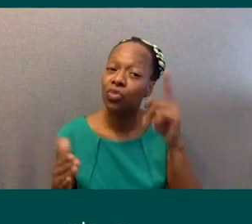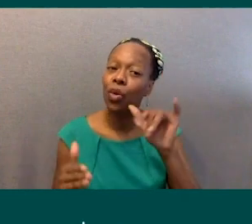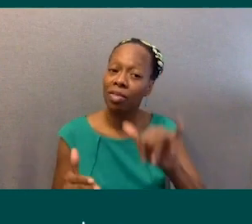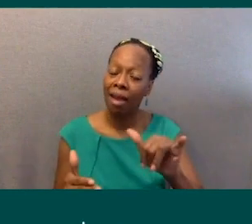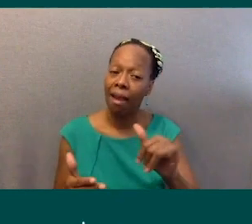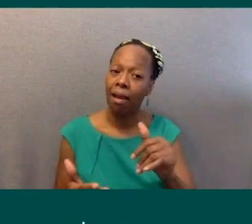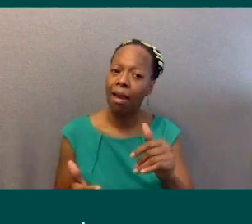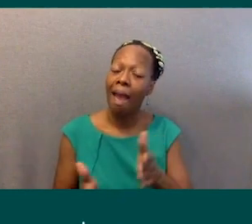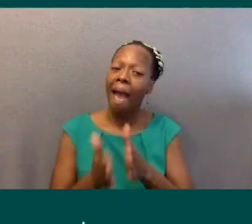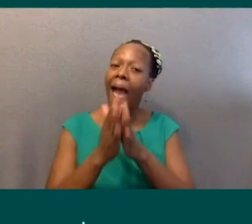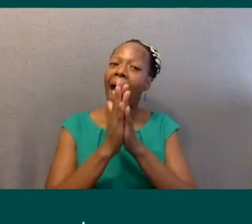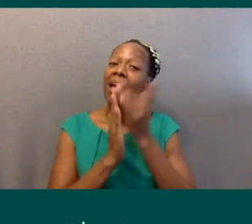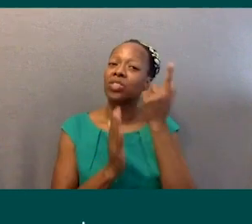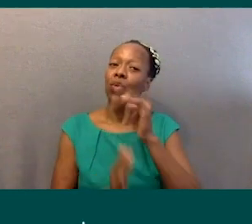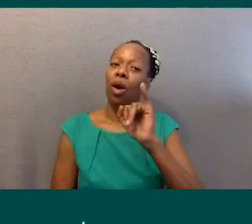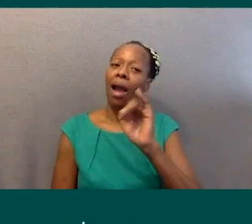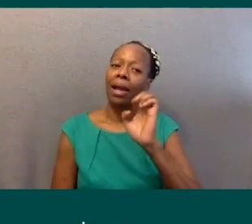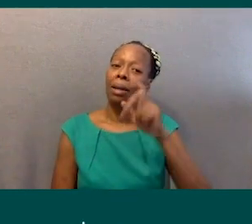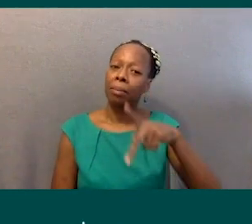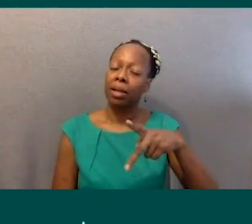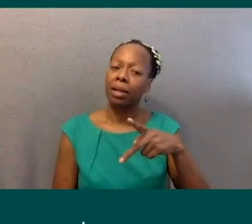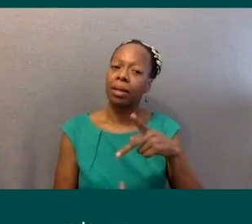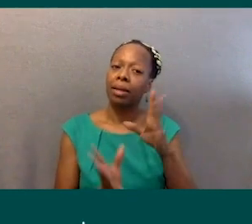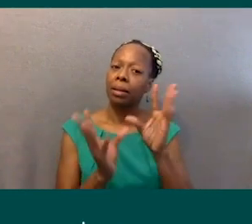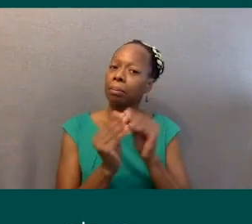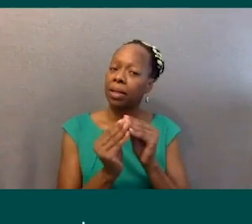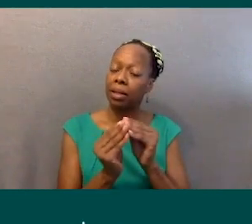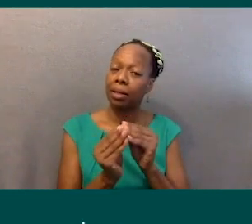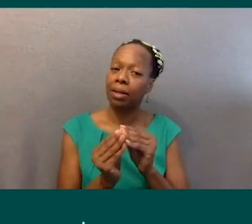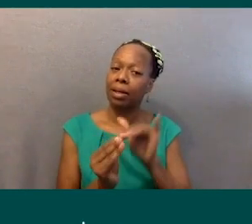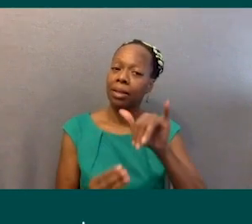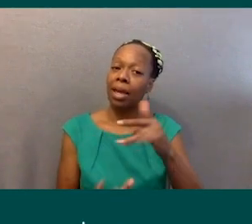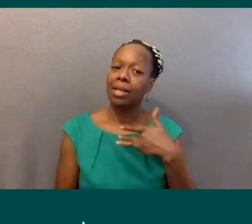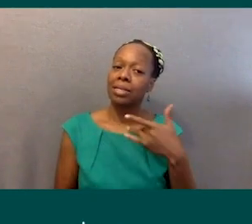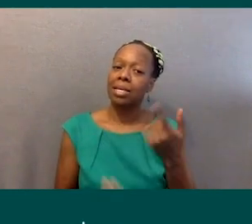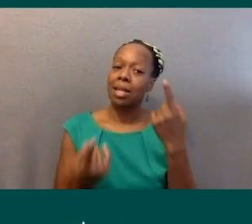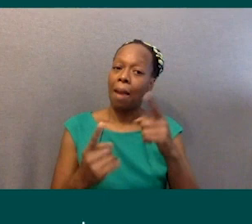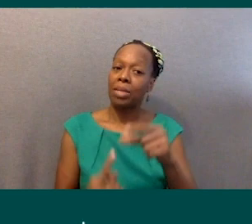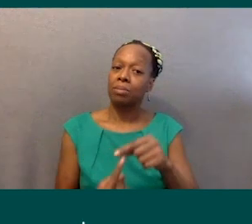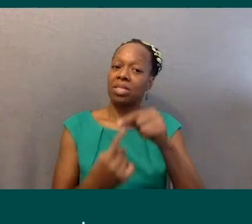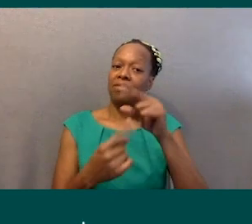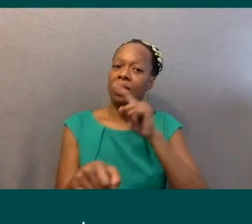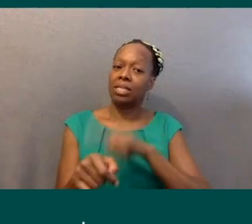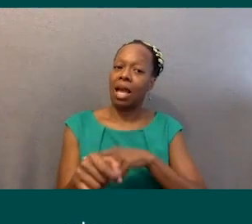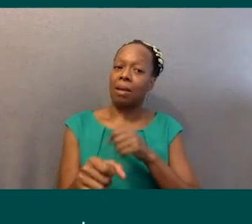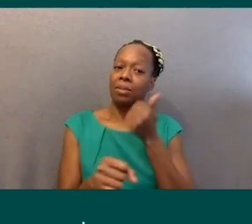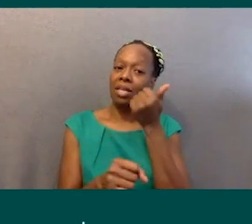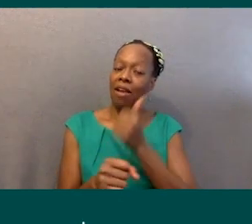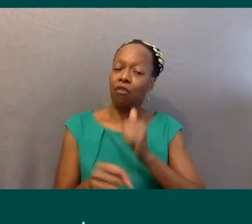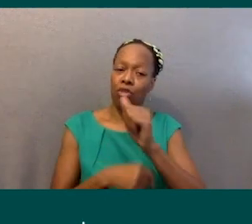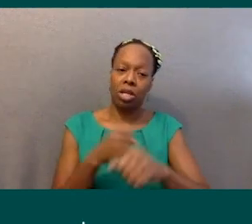IEP meetings happen at specific intervals within the school year, but you can always request an additional meeting.